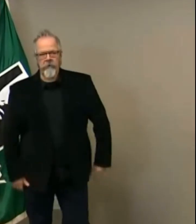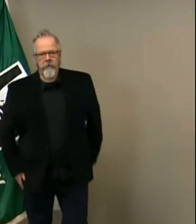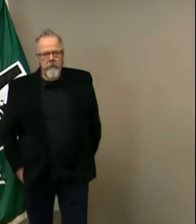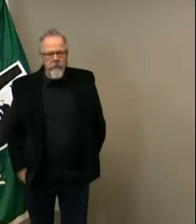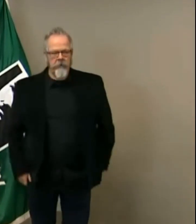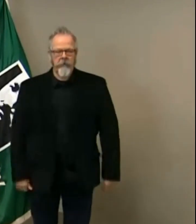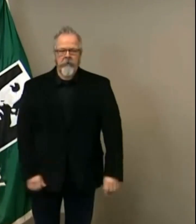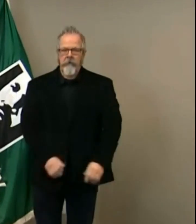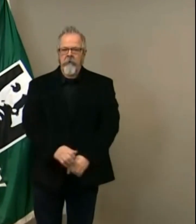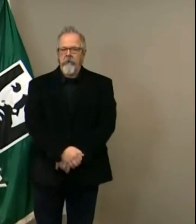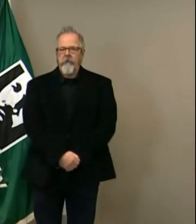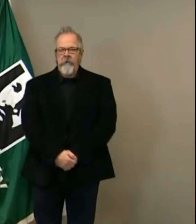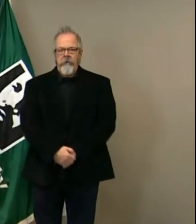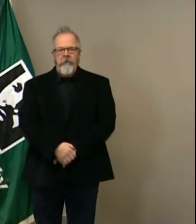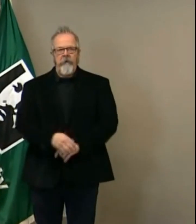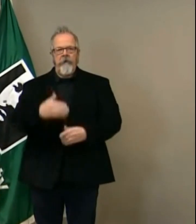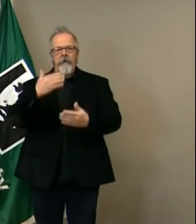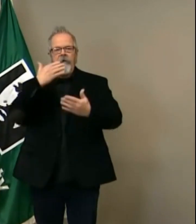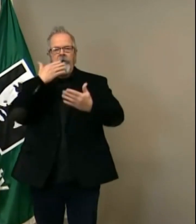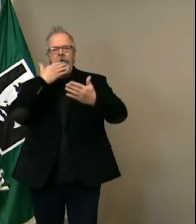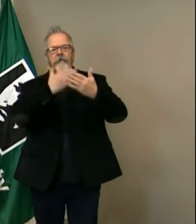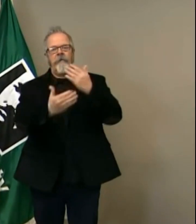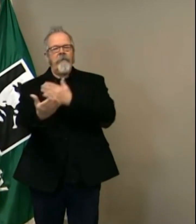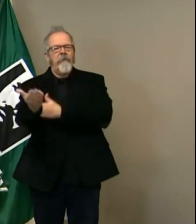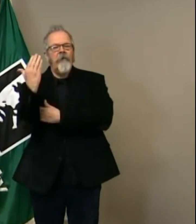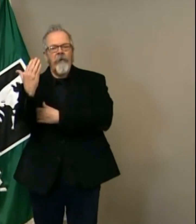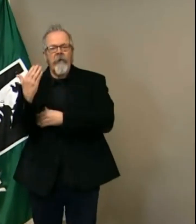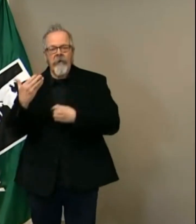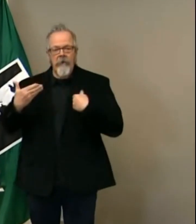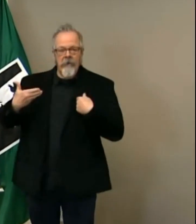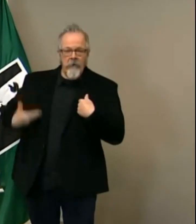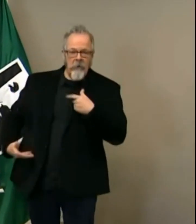good morning my name is James AB communications director for public